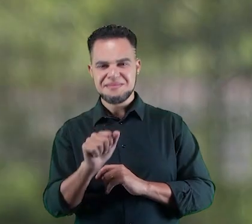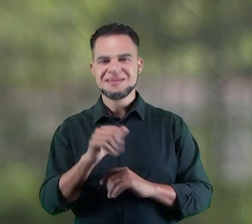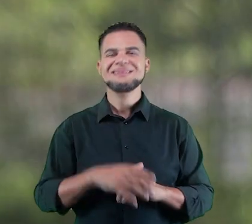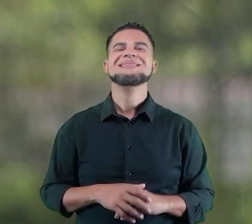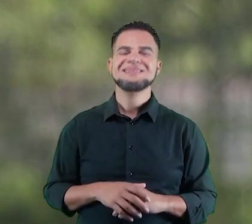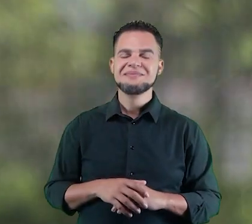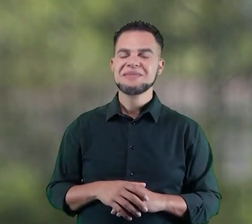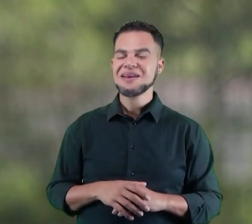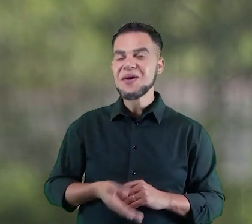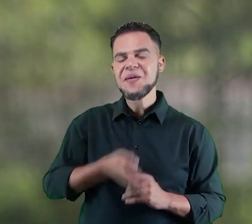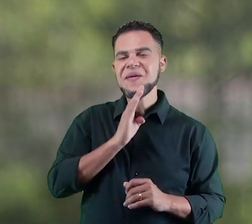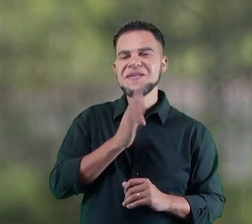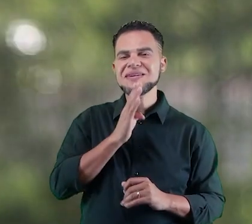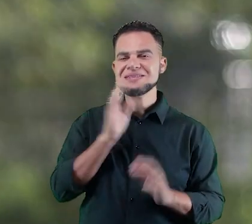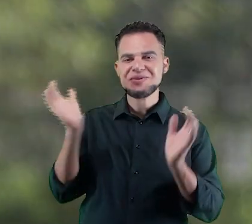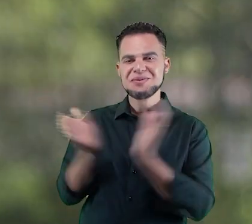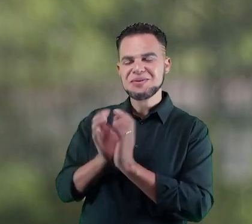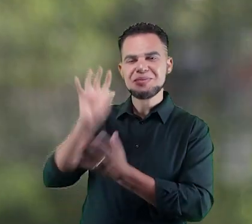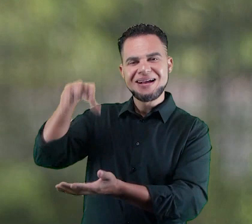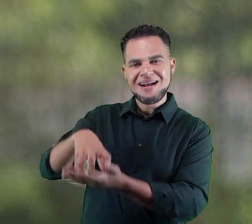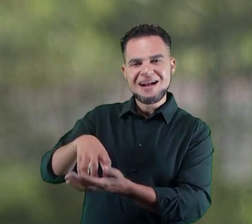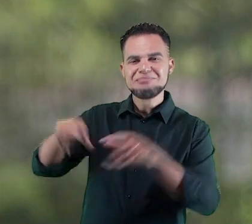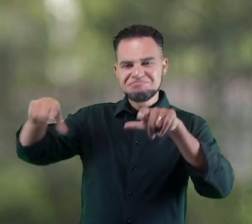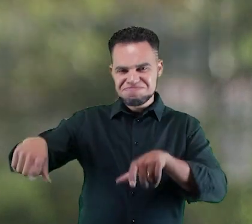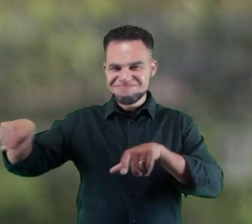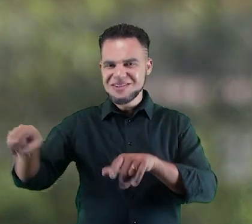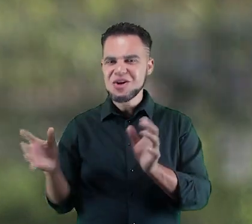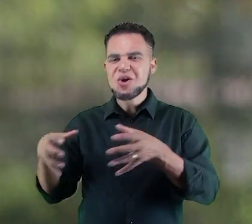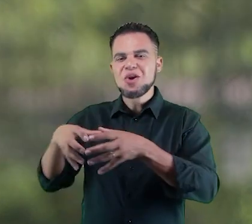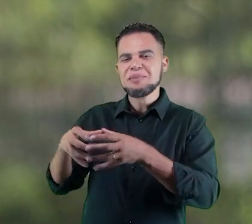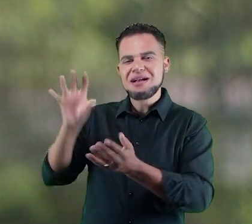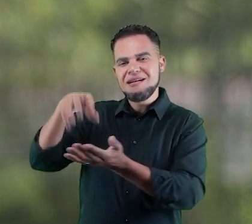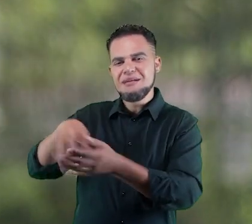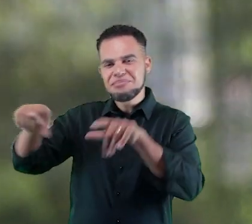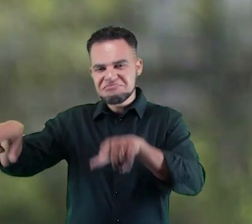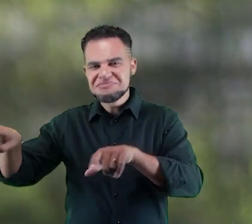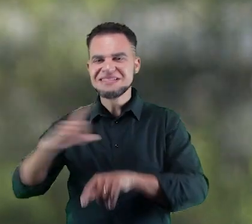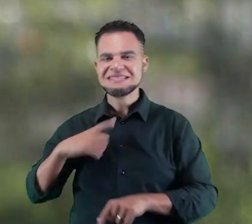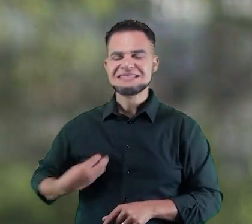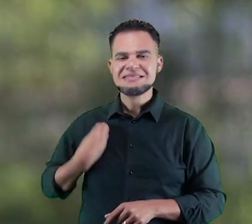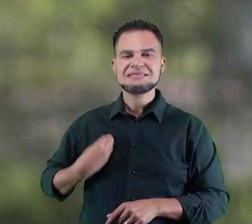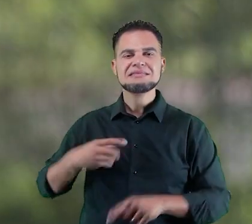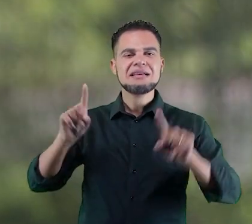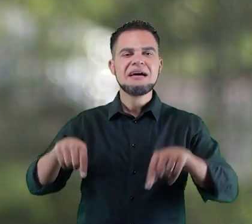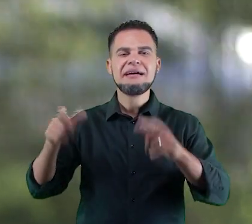I got to know the Country Club. There was the Country Club over there... It is...where....